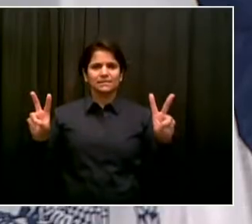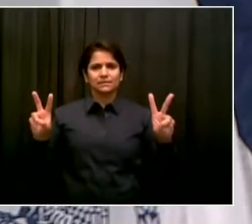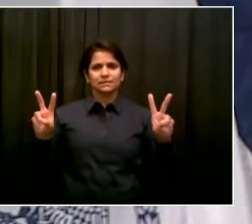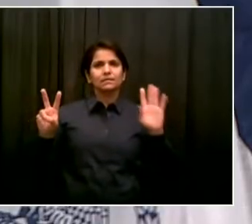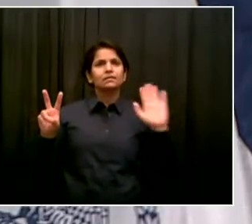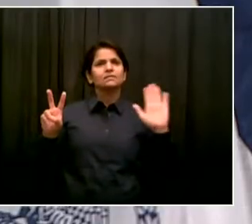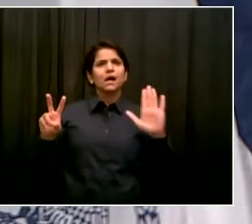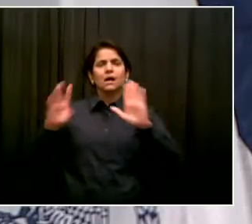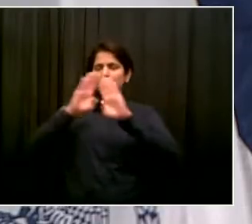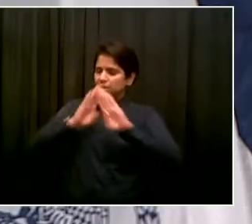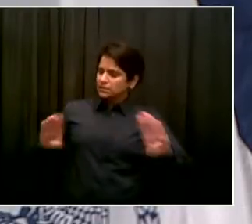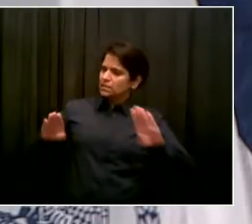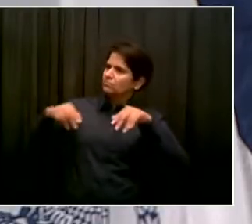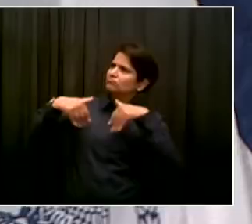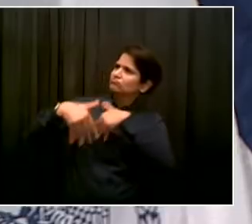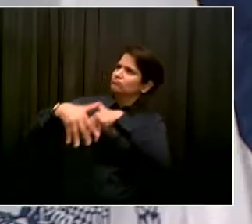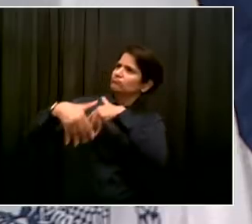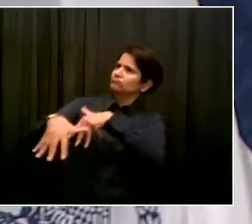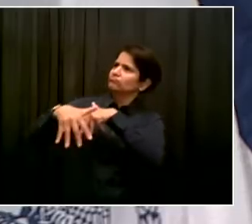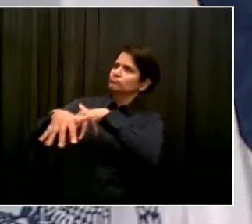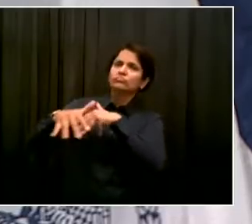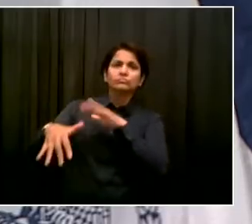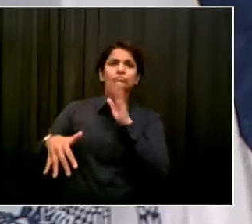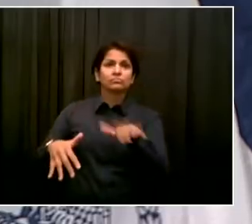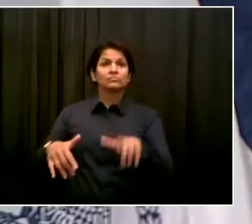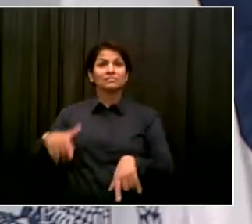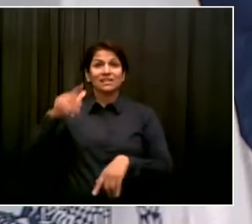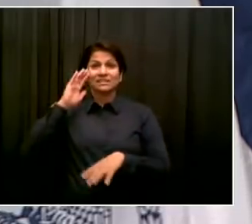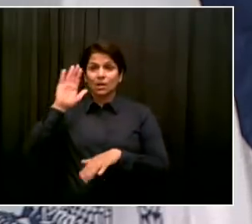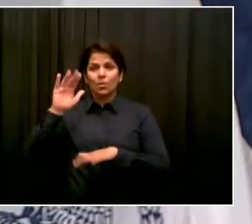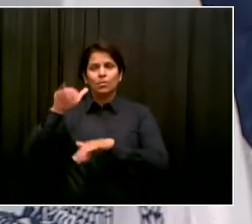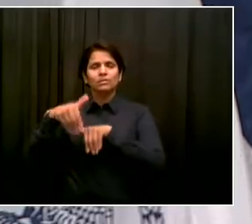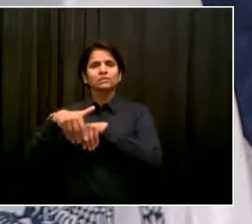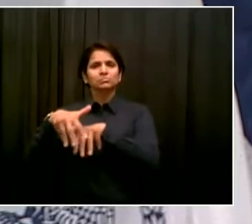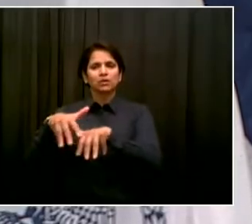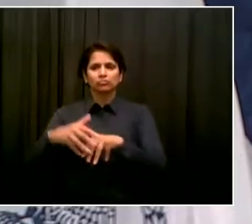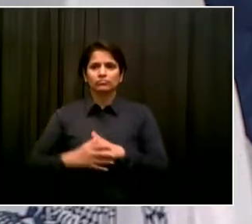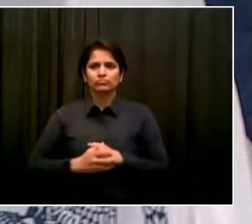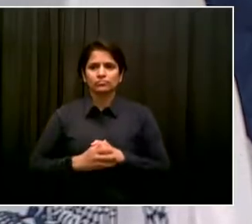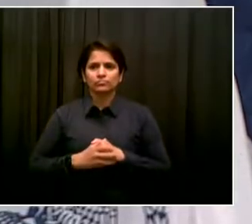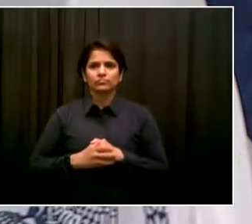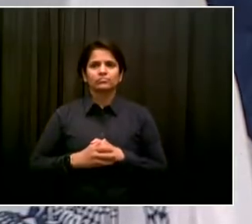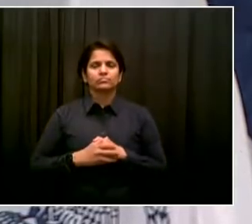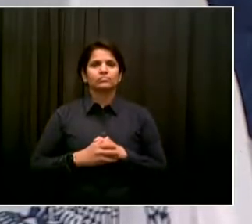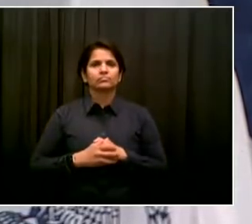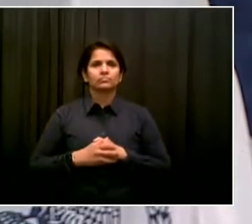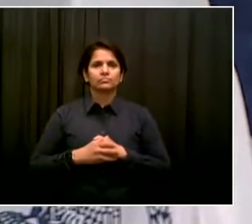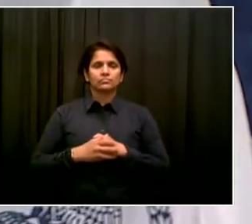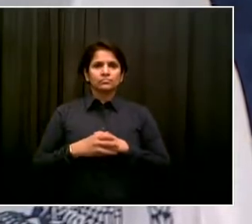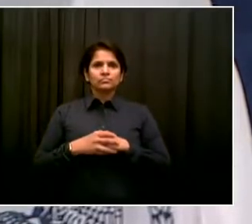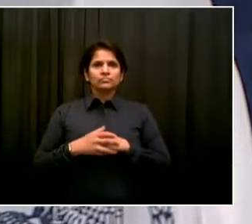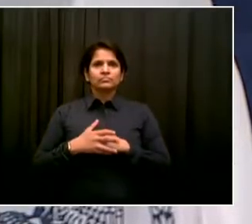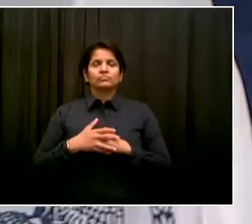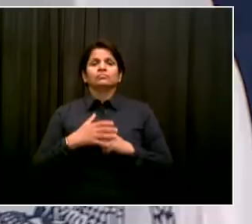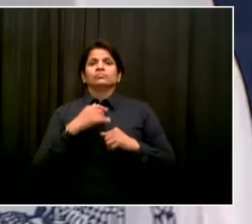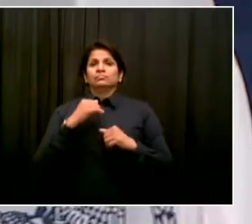AND WE'LL BE READY TO SUOPPRT PEAECFUL PROTEST AND RESPECT IT. WE'LL CERTAINLY HAVE ENOUGH OFFICERS READY AND WE'VE BEEN